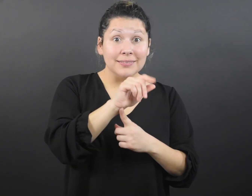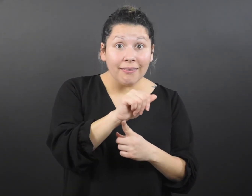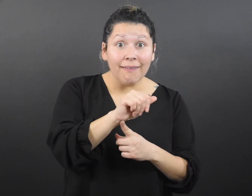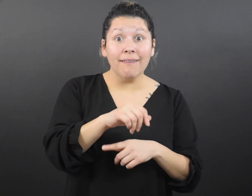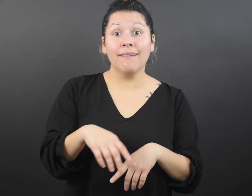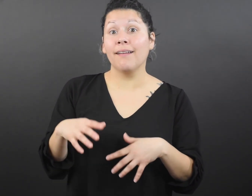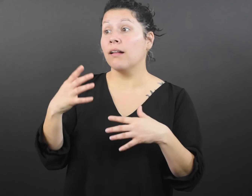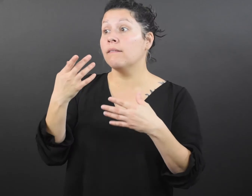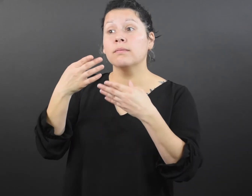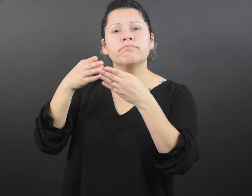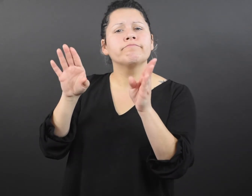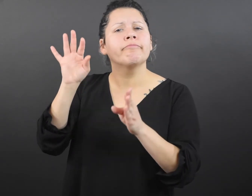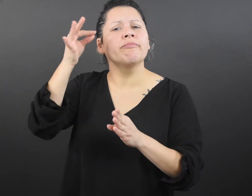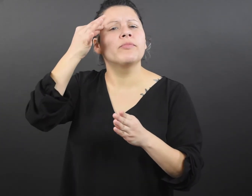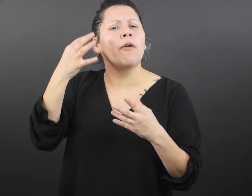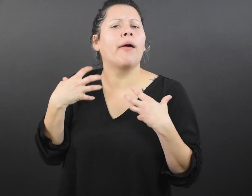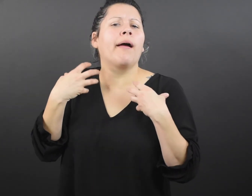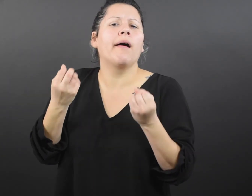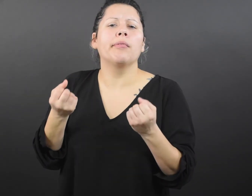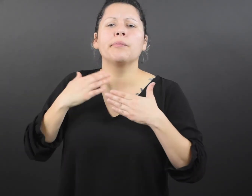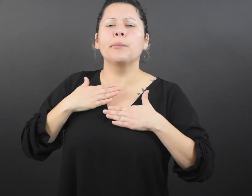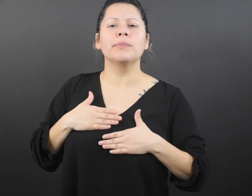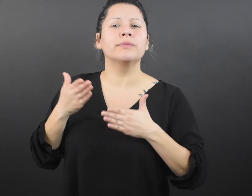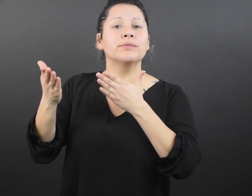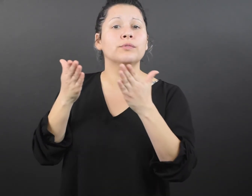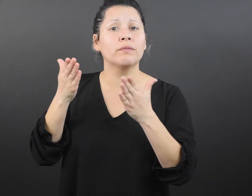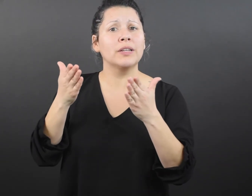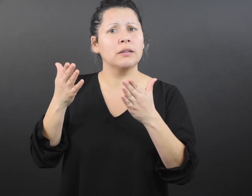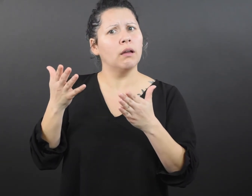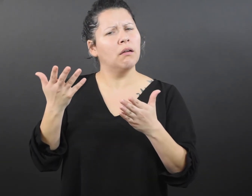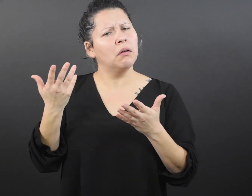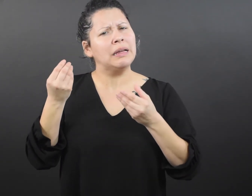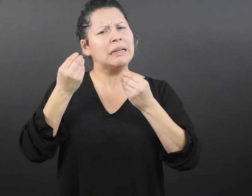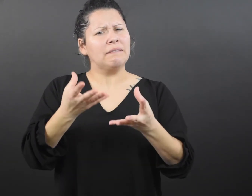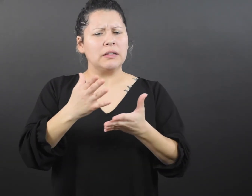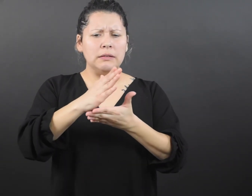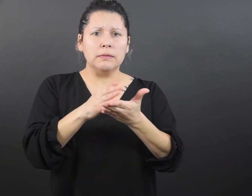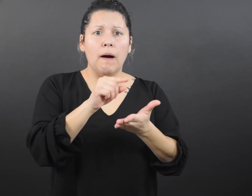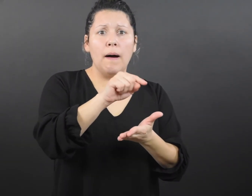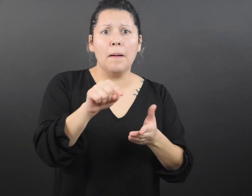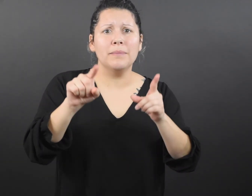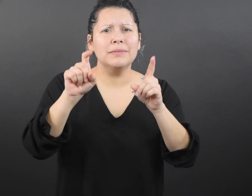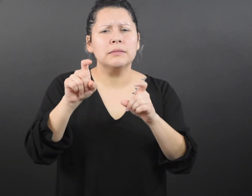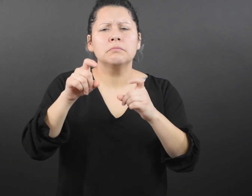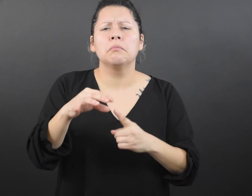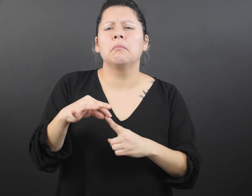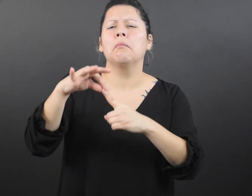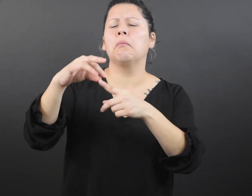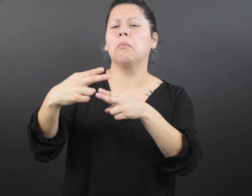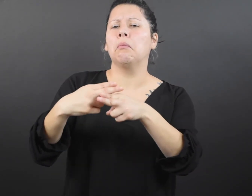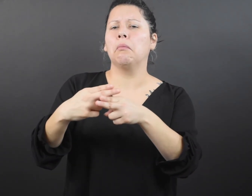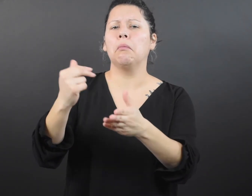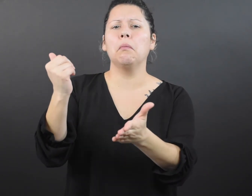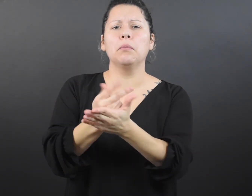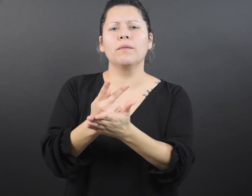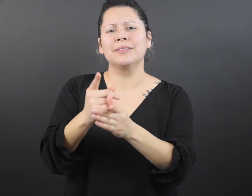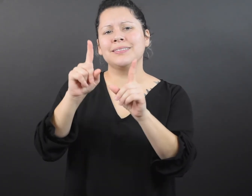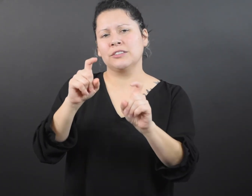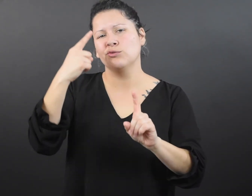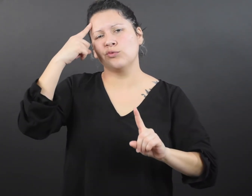However, the FDA and federal health and human services have given some of the tests special, temporary approval to test for antibodies.